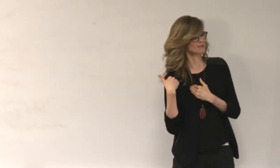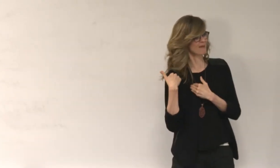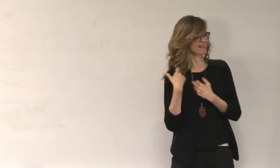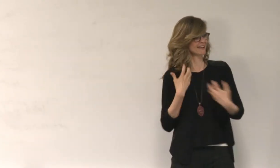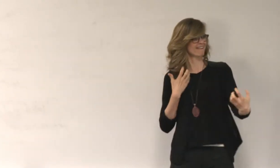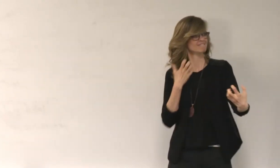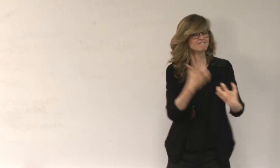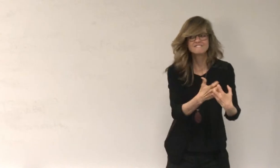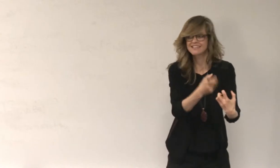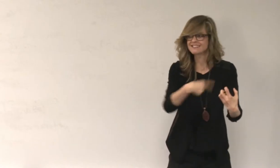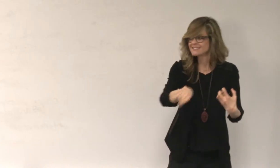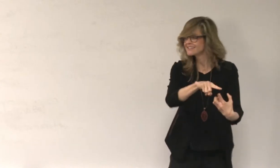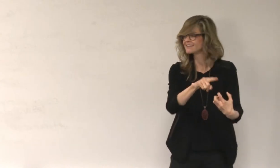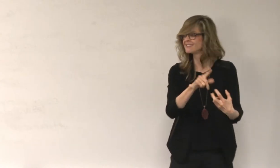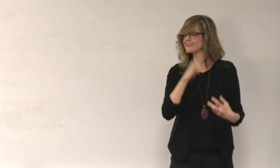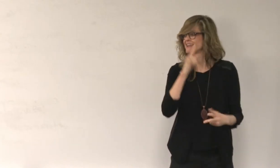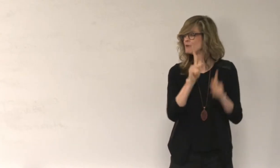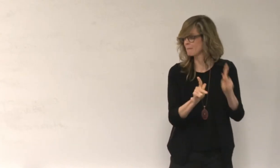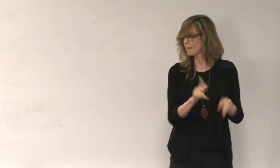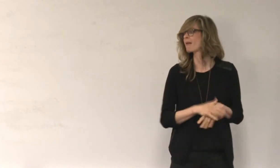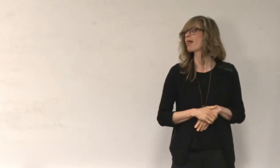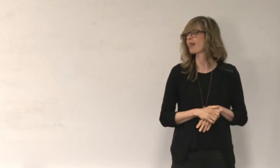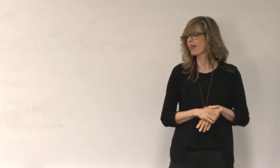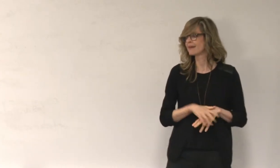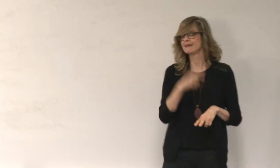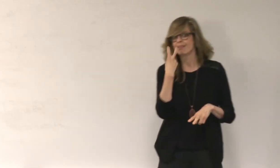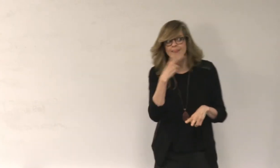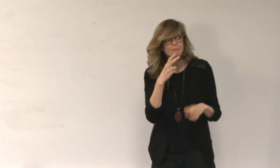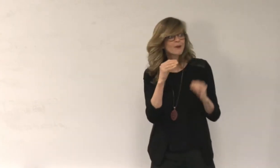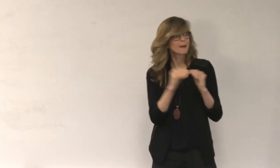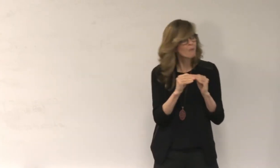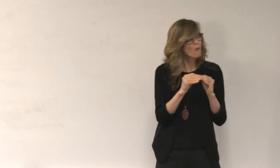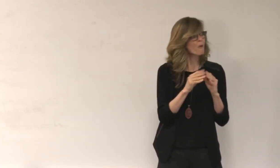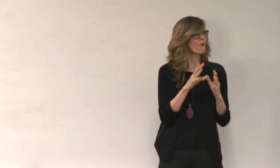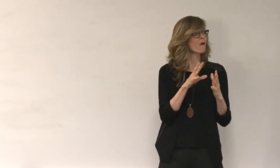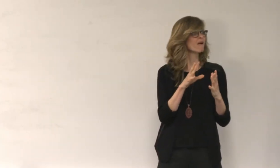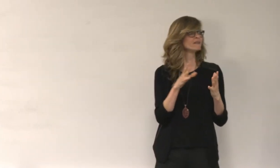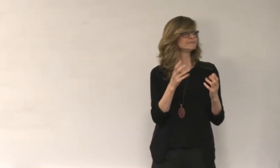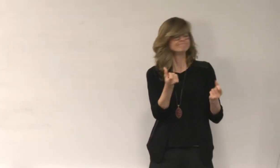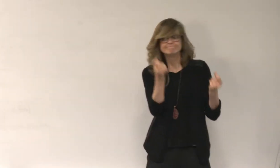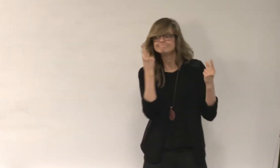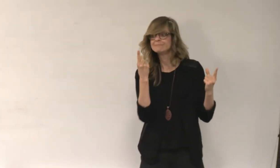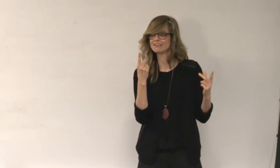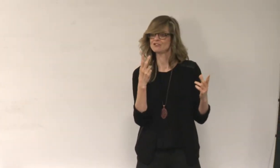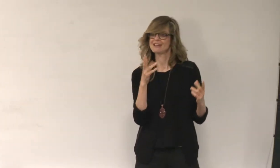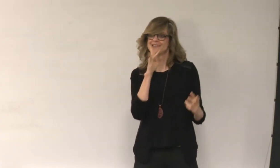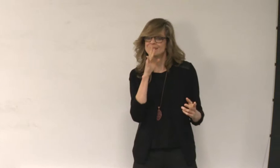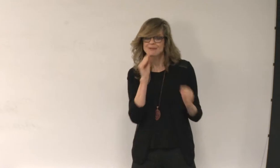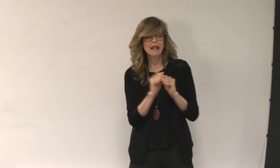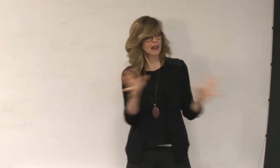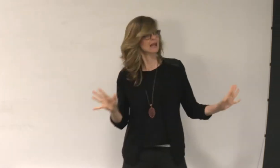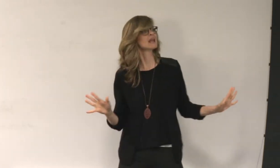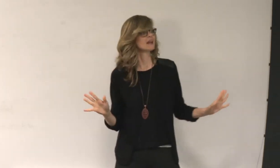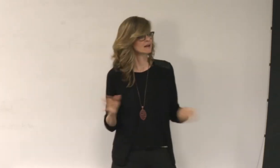TO ACCOMMODATE HEARING PEOPLE AND THOSE THAT I WOULD INTERACT WITH, AND THAT I NEEDED TO BE ABLE TO READ THEIR LIPS